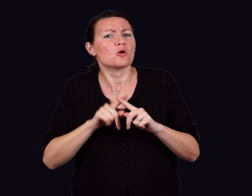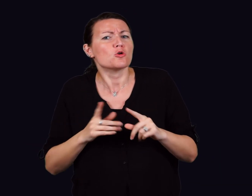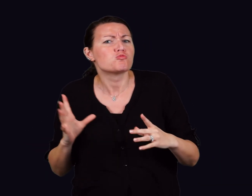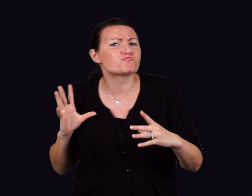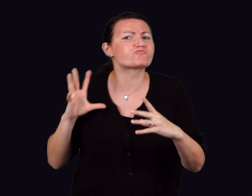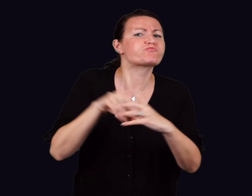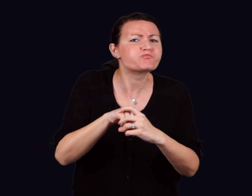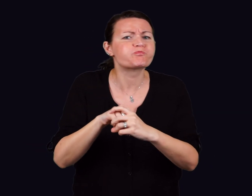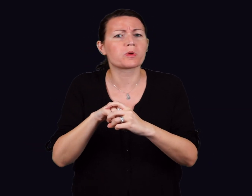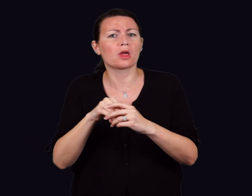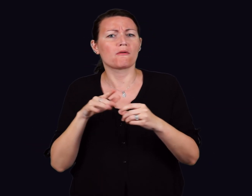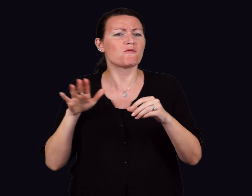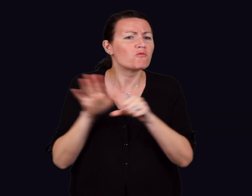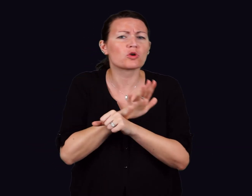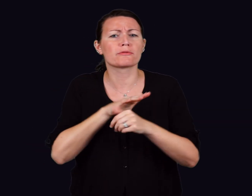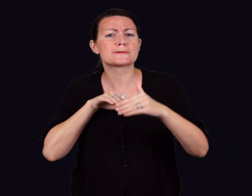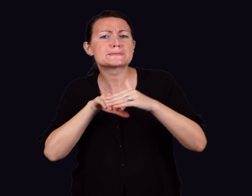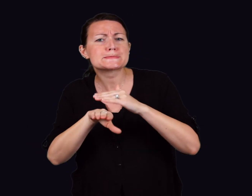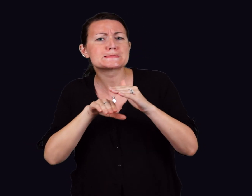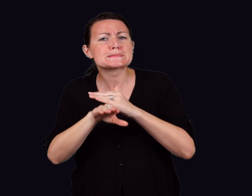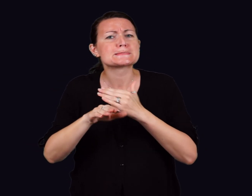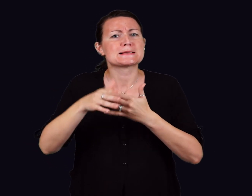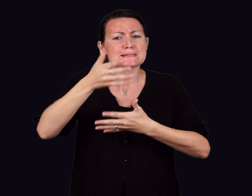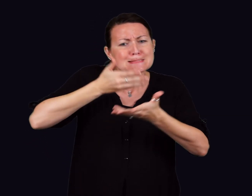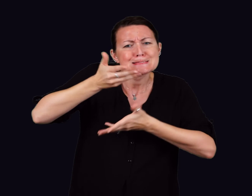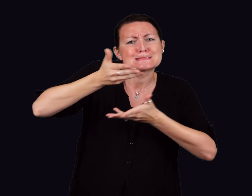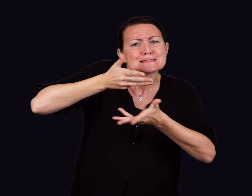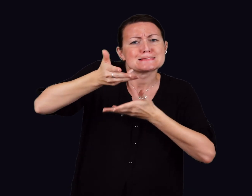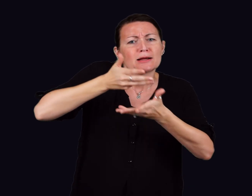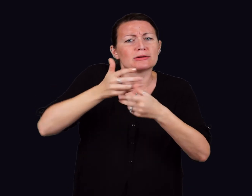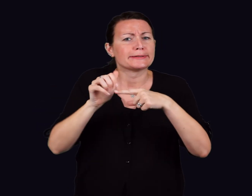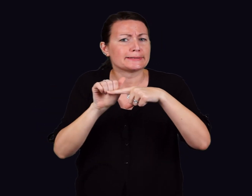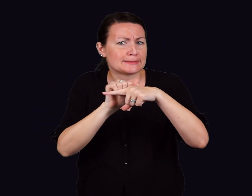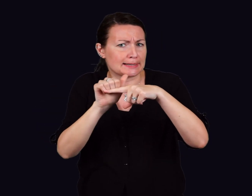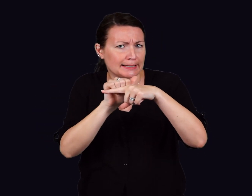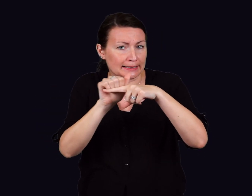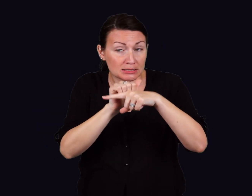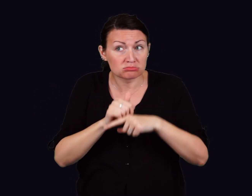to fully participate in fully accessible interactive trainings.